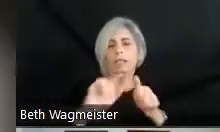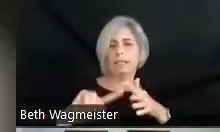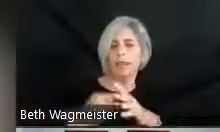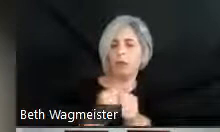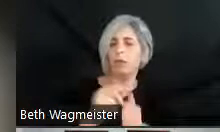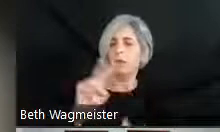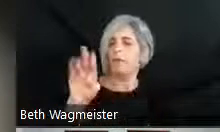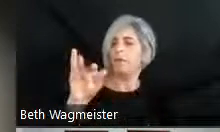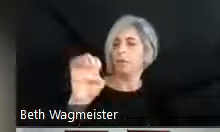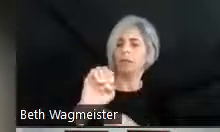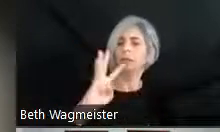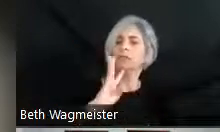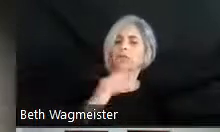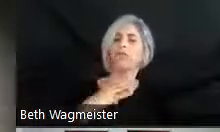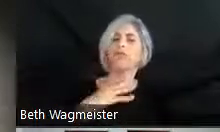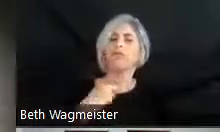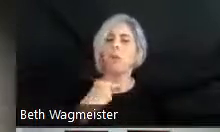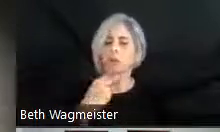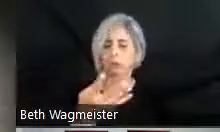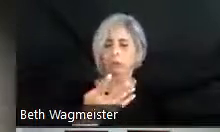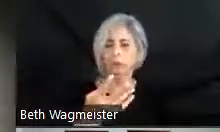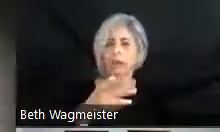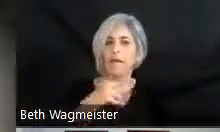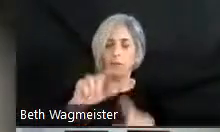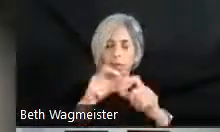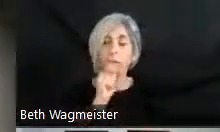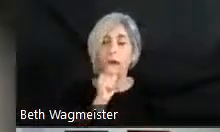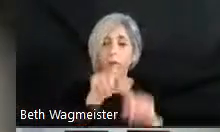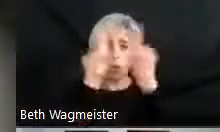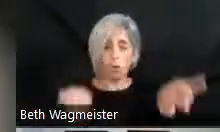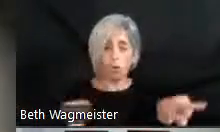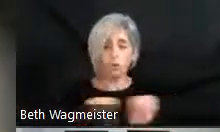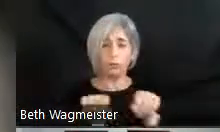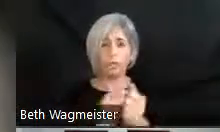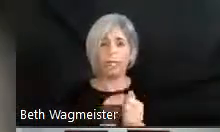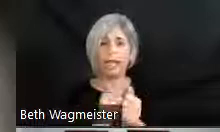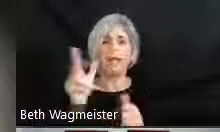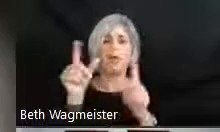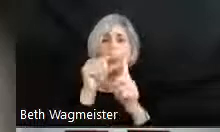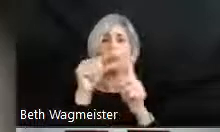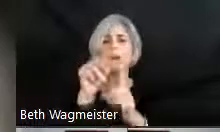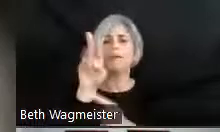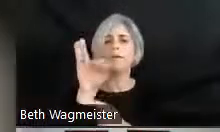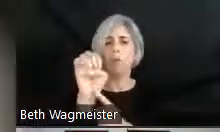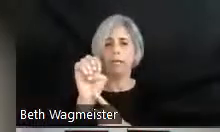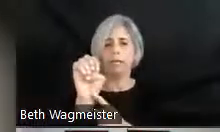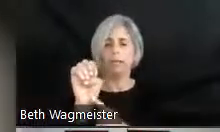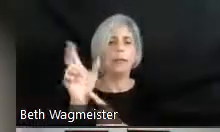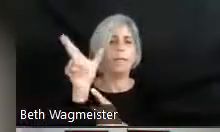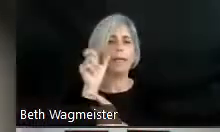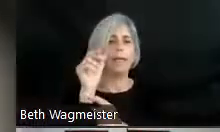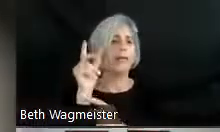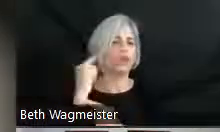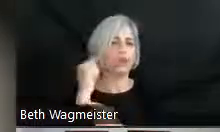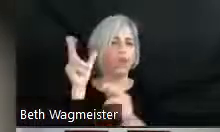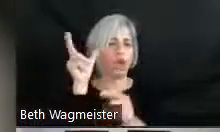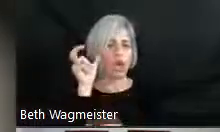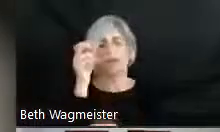On screen I've got a an imagine of microphone, with the word voice, being heard on screen. This isn't just your voice, but